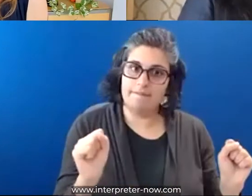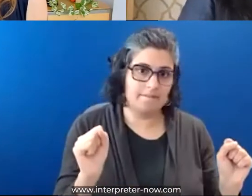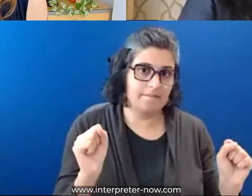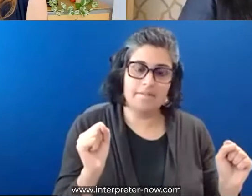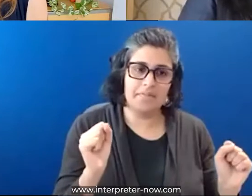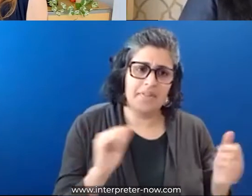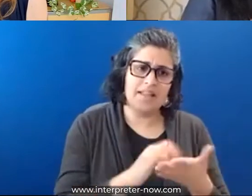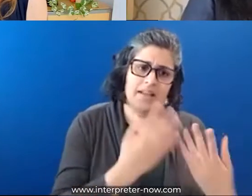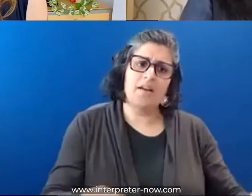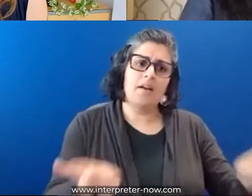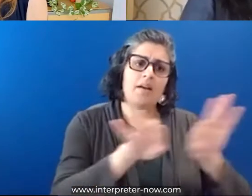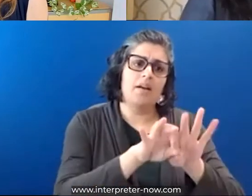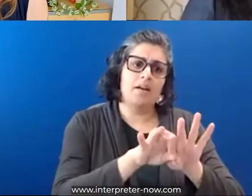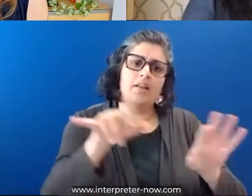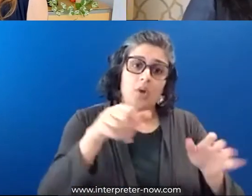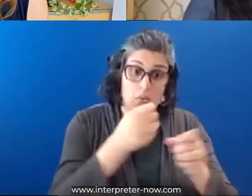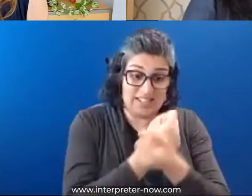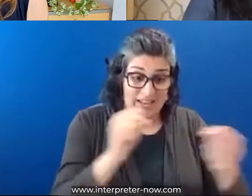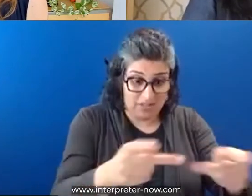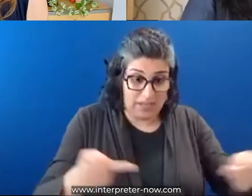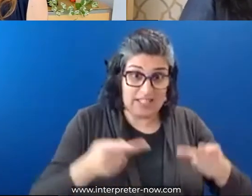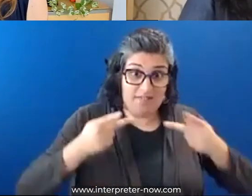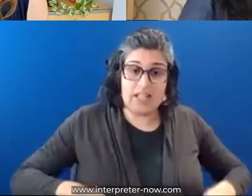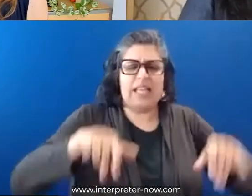In terms of safe space, I'm all for that.